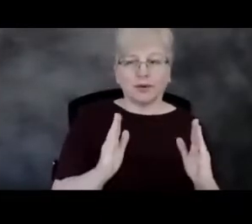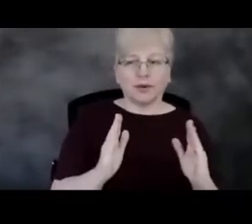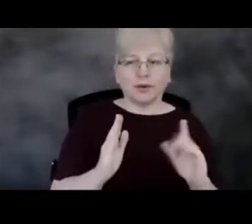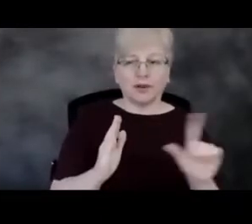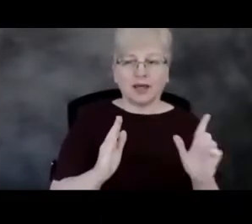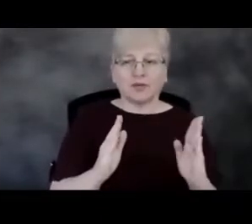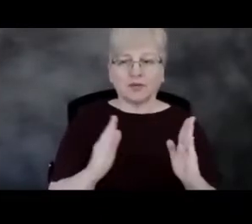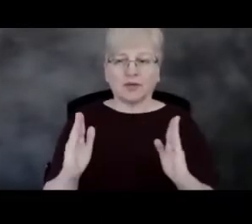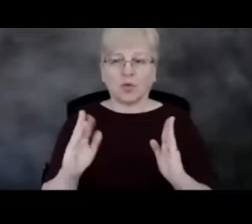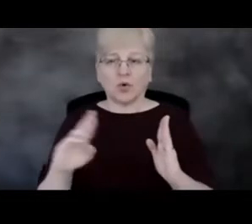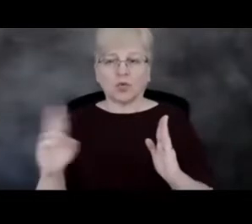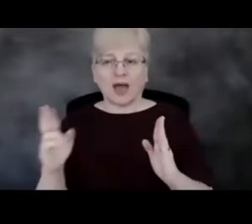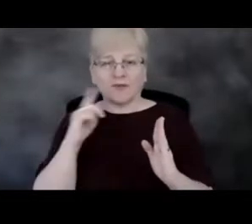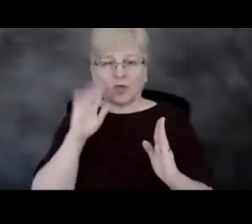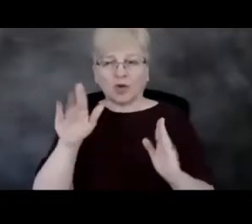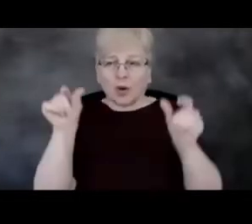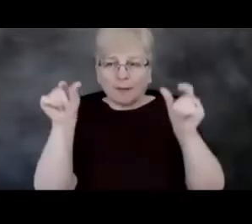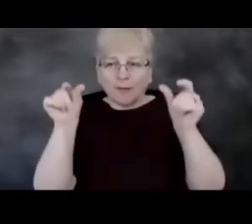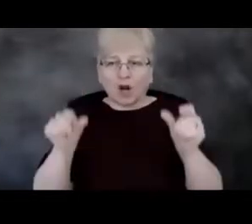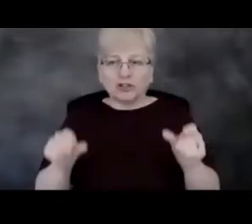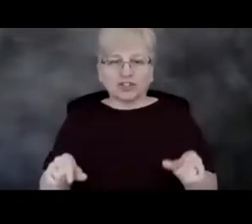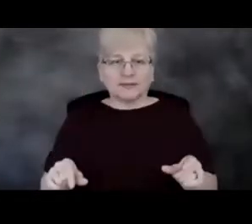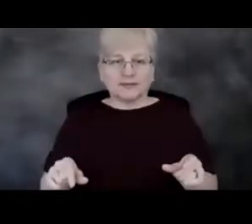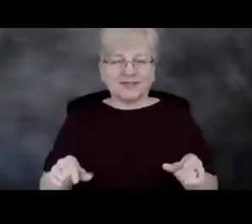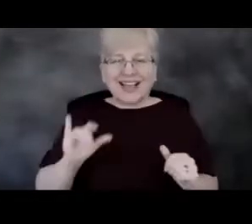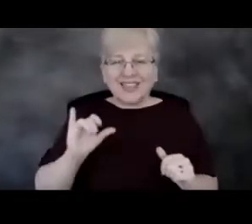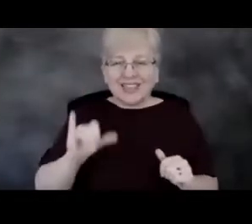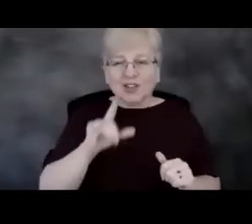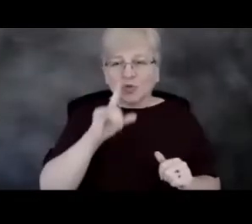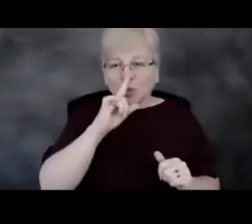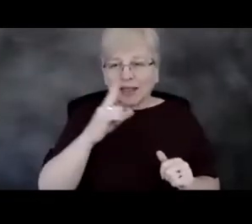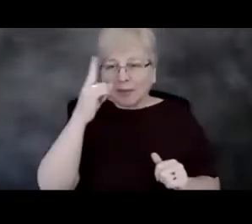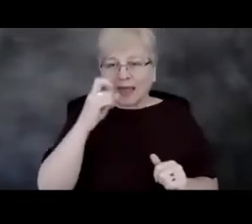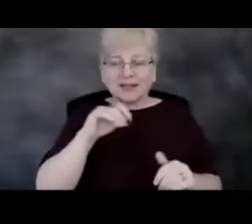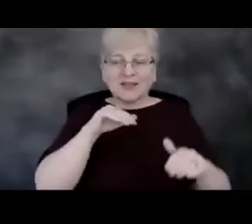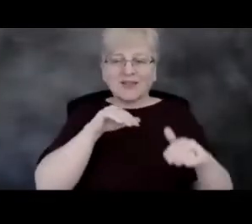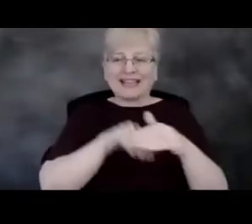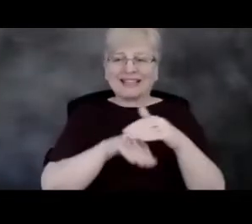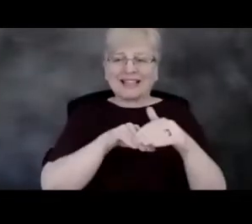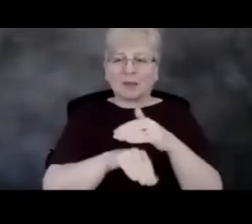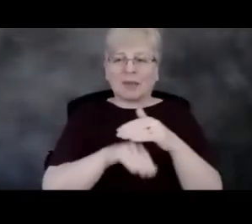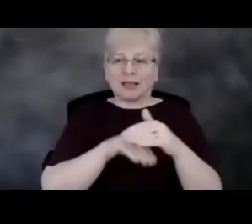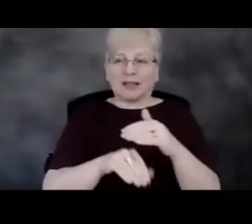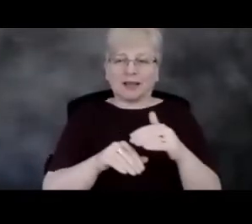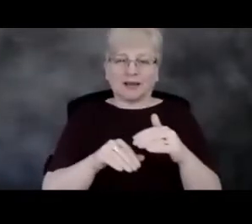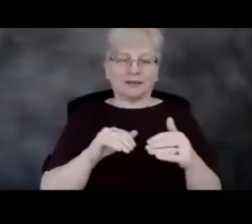the margins. 16:49:03 It is very difficult, particularly